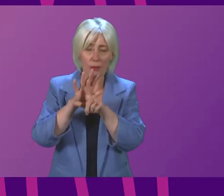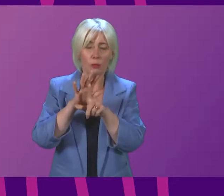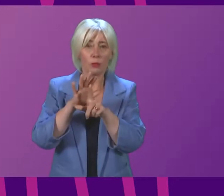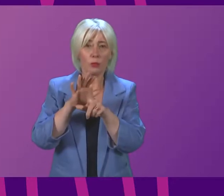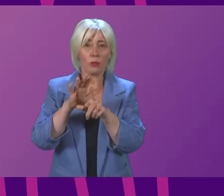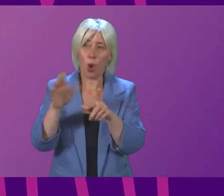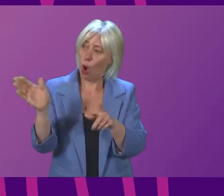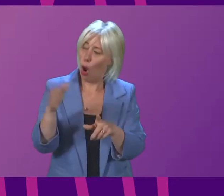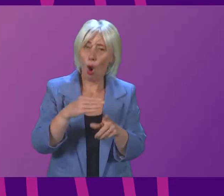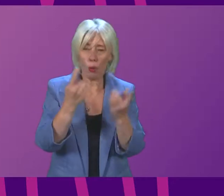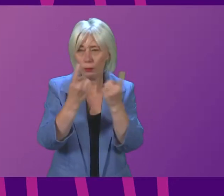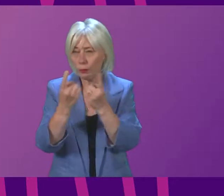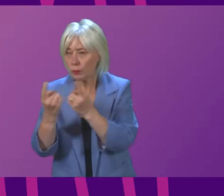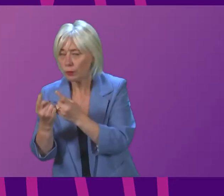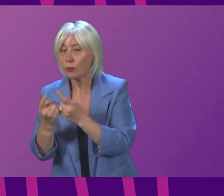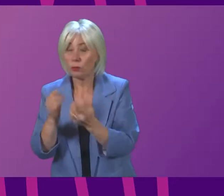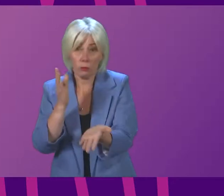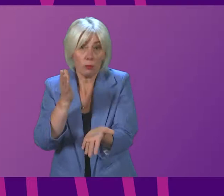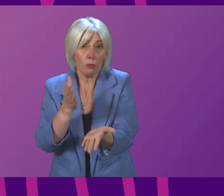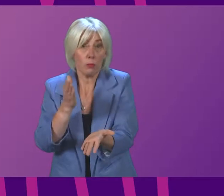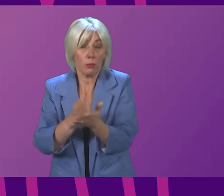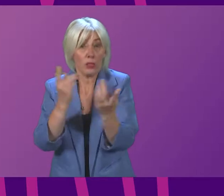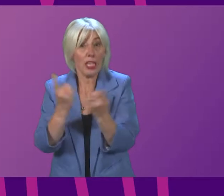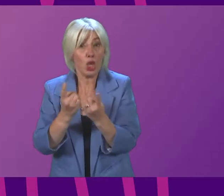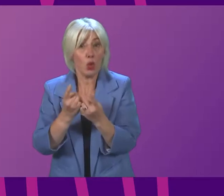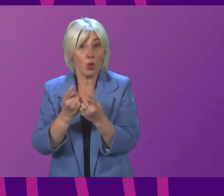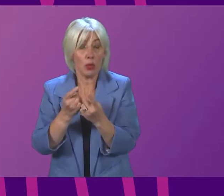All those factors are legitimate issues to be considered within the scope of the inquiry.